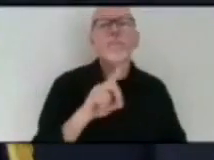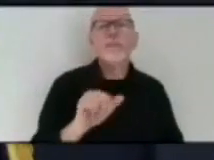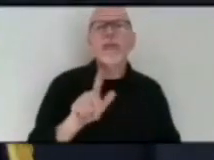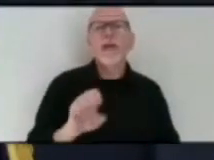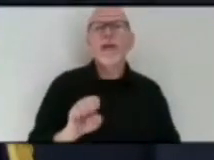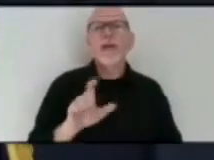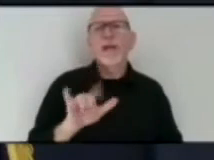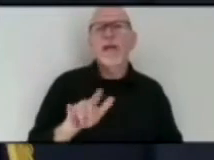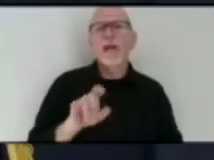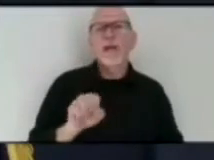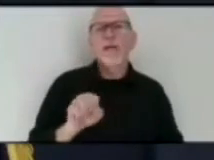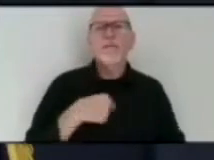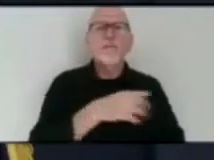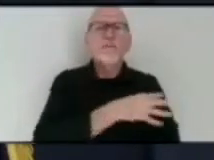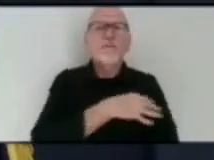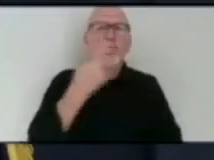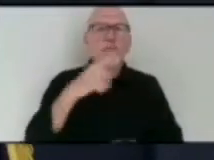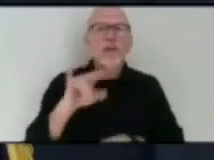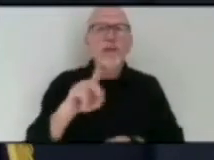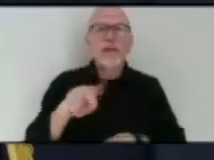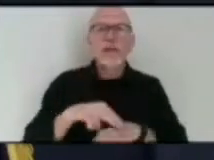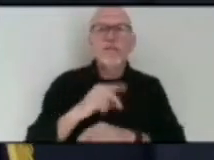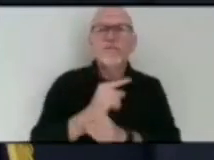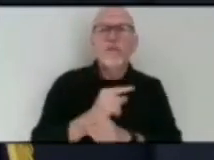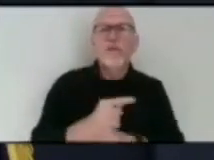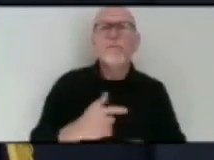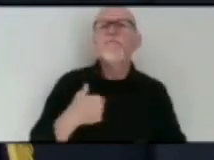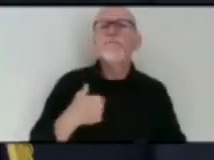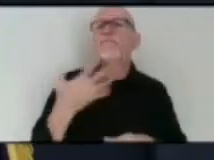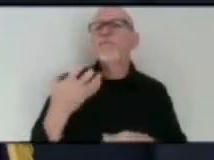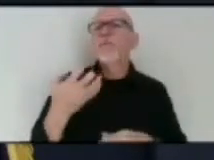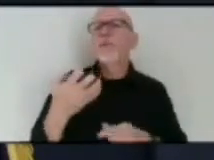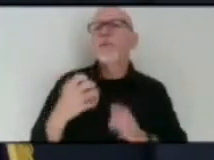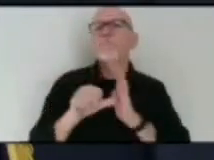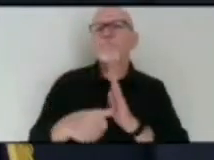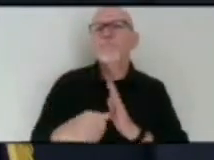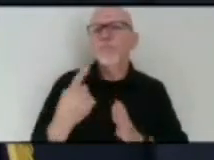Indiana National Guard, Uh, just wanna amplify one thing that Dr Dan talked